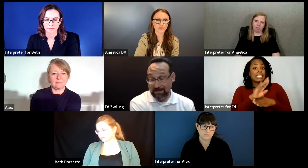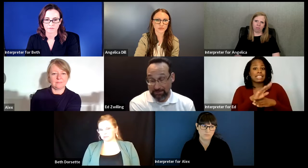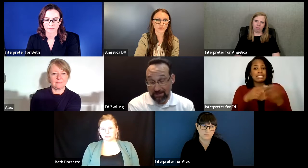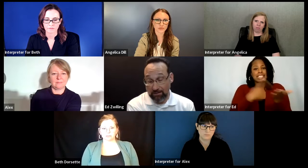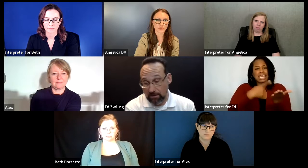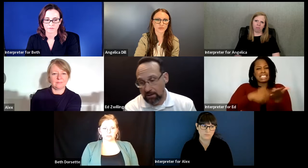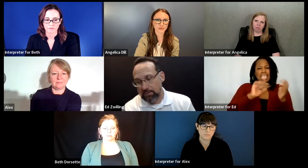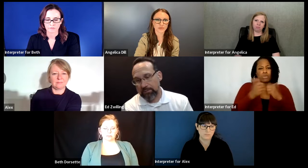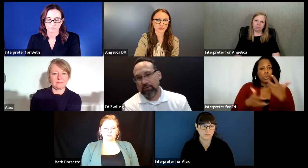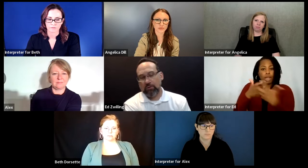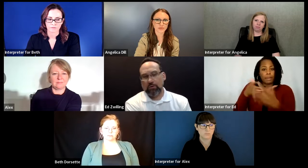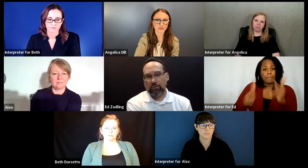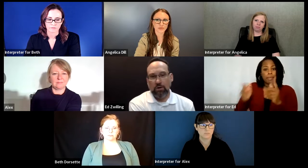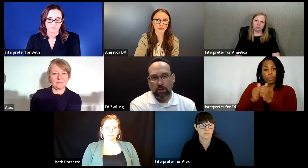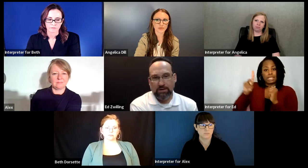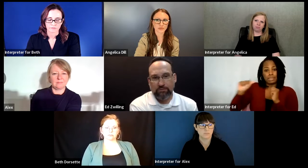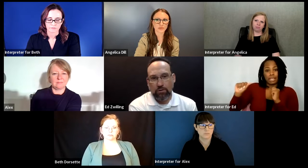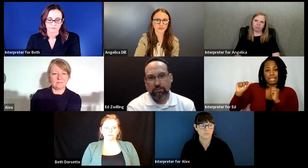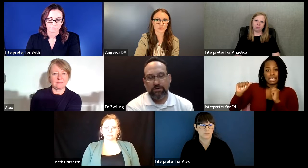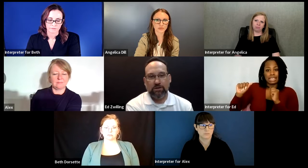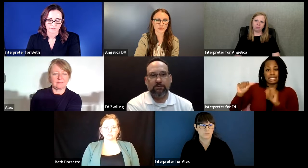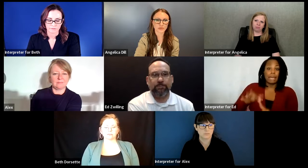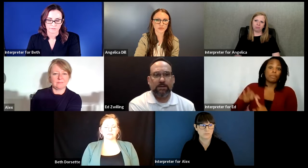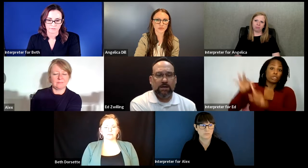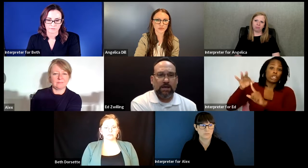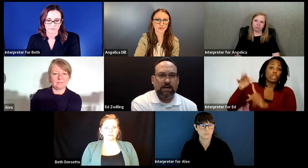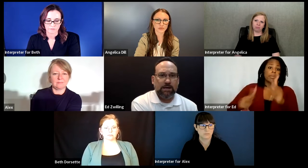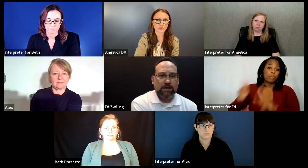And in particular, people who are Deaf or hearing loss.